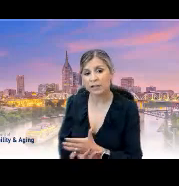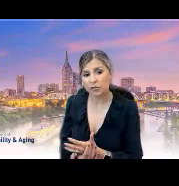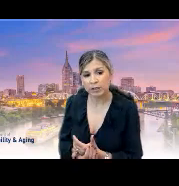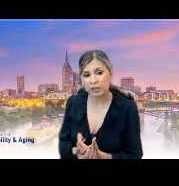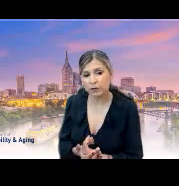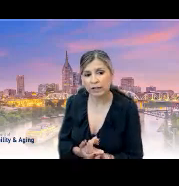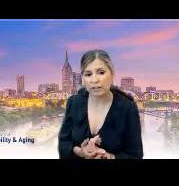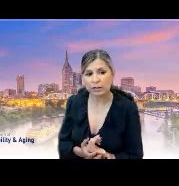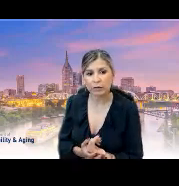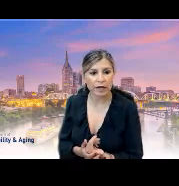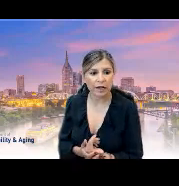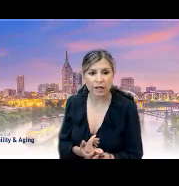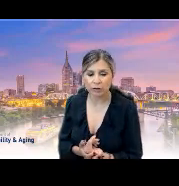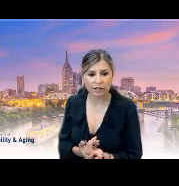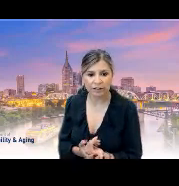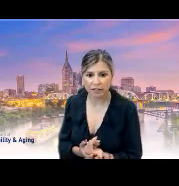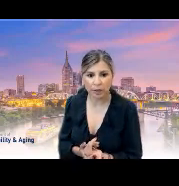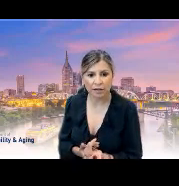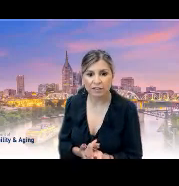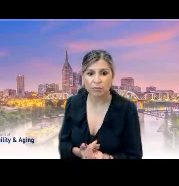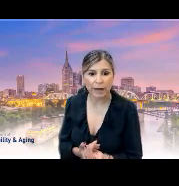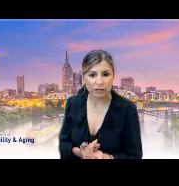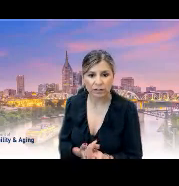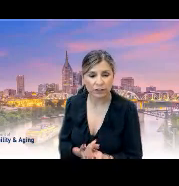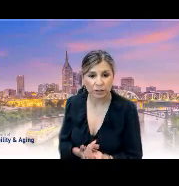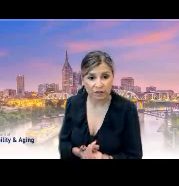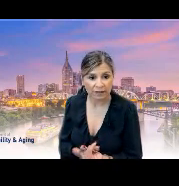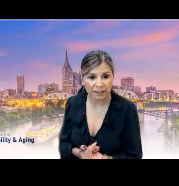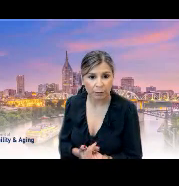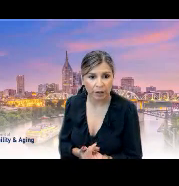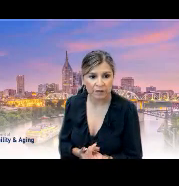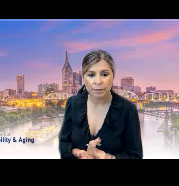Eligibility for these include adults 60 plus and spouses of adults 60 plus.